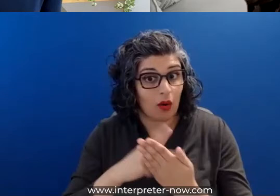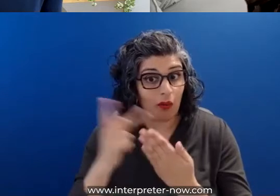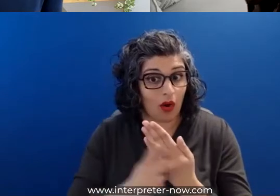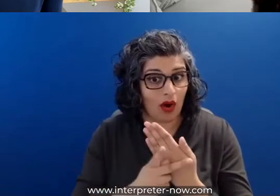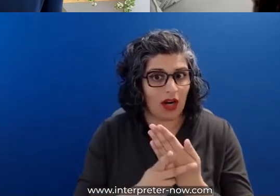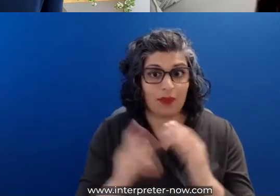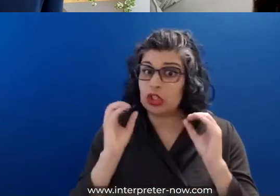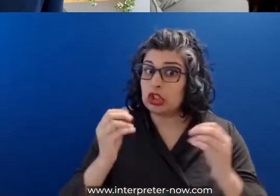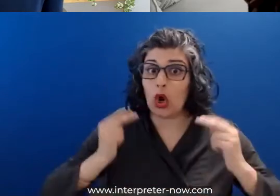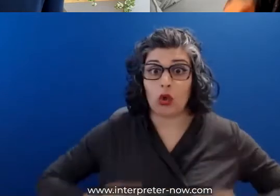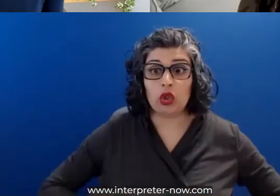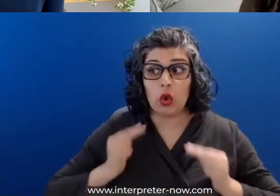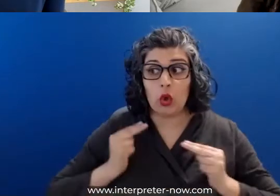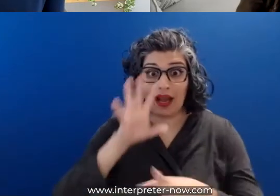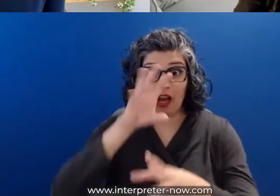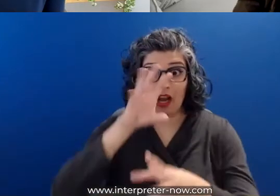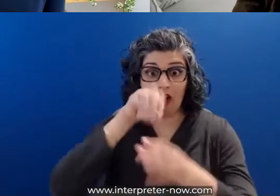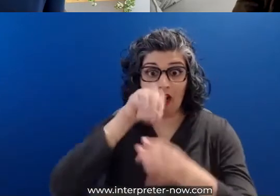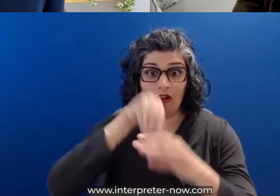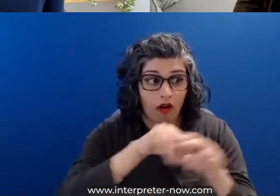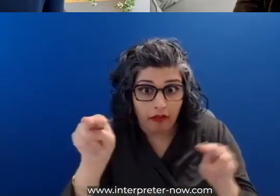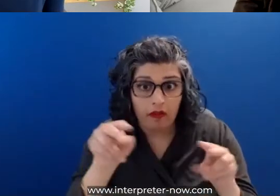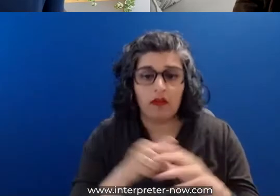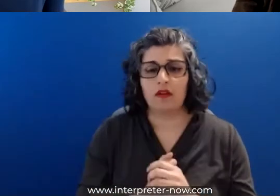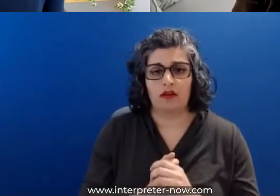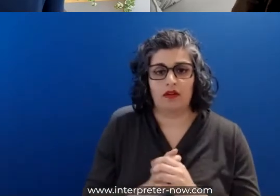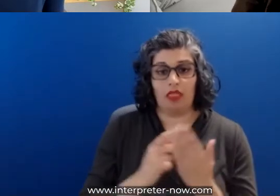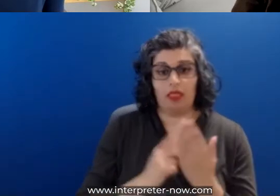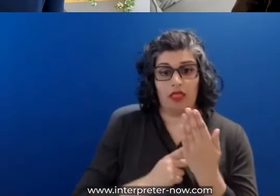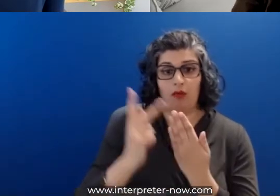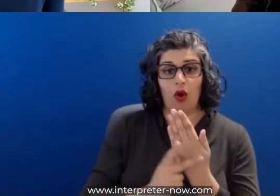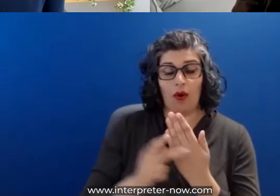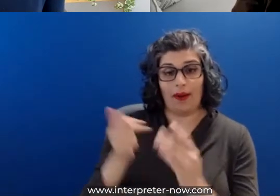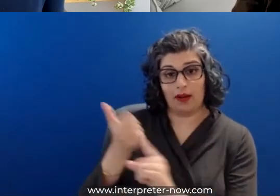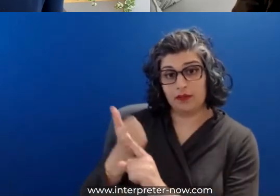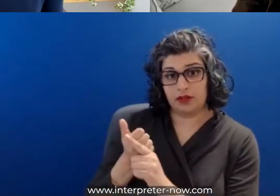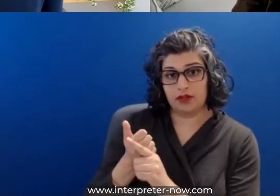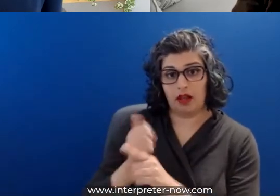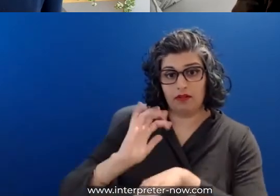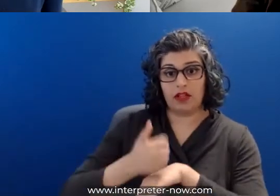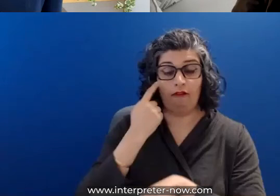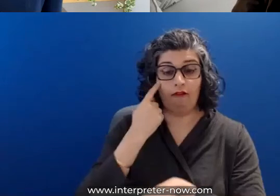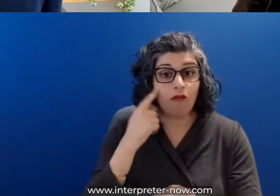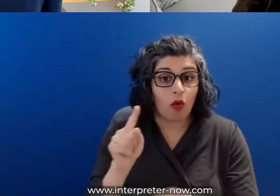a human that's watching you in this scenario, the programme is designed to detect abnormalities.